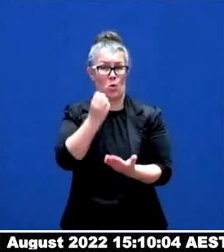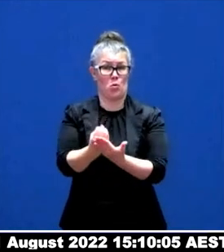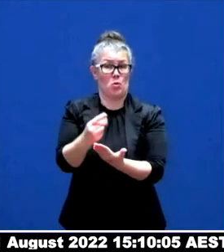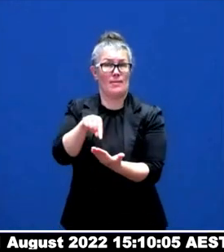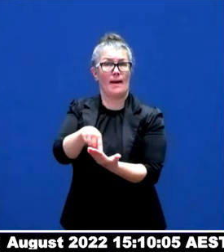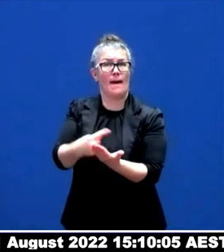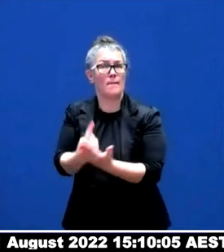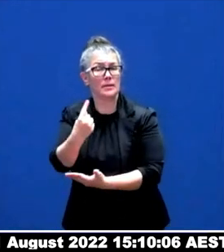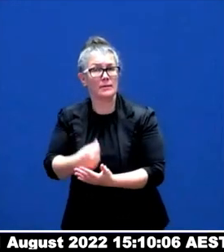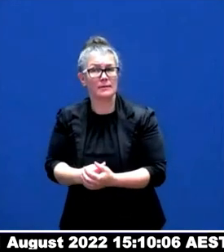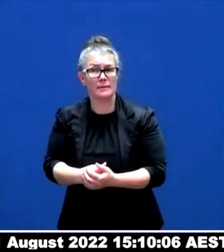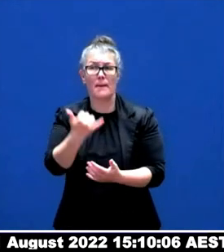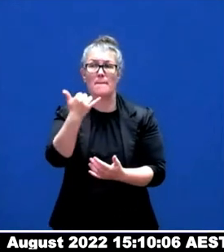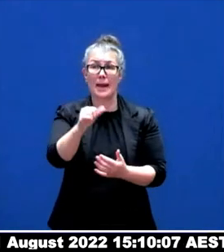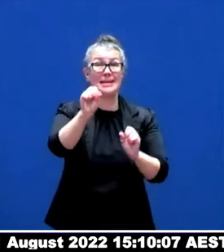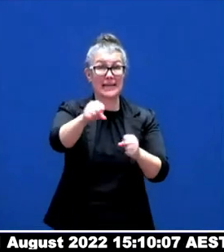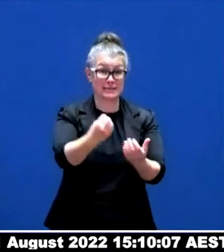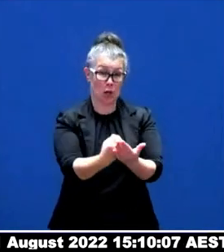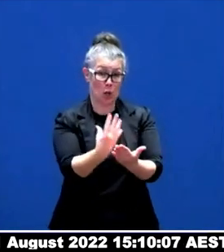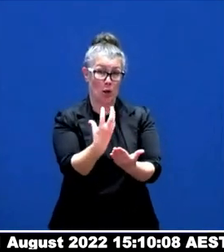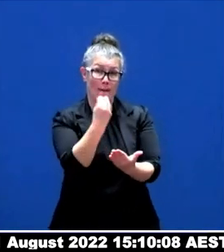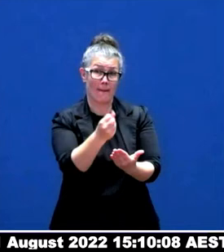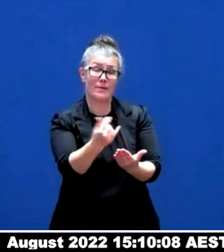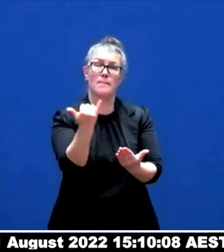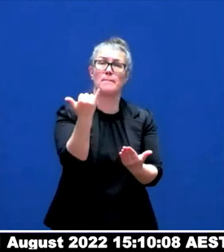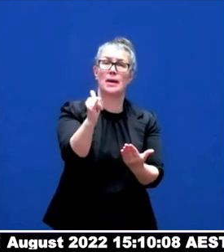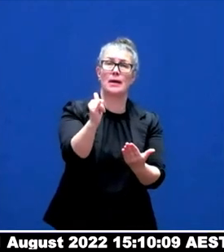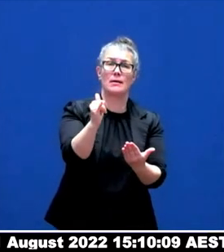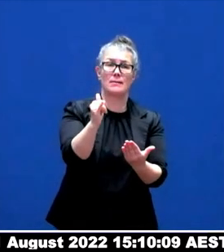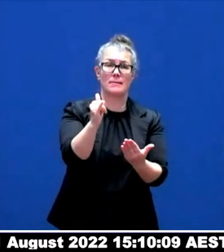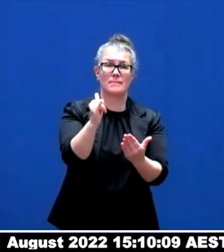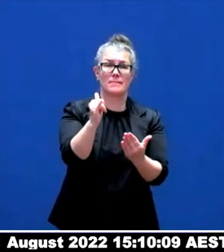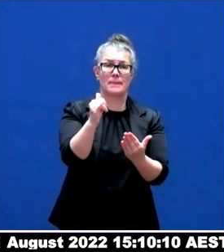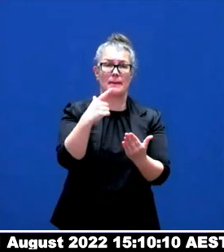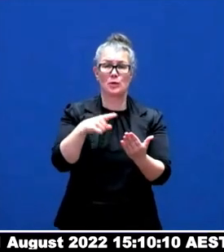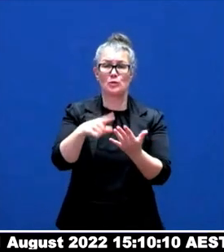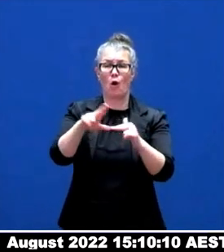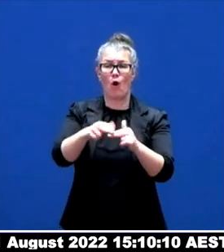There may have been an alert regarding the over-utilisation of that plan.